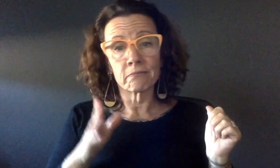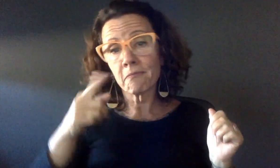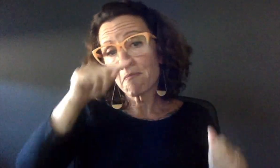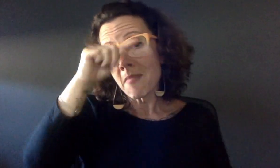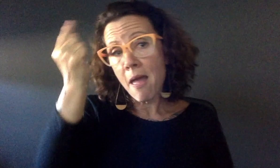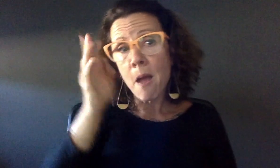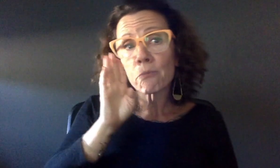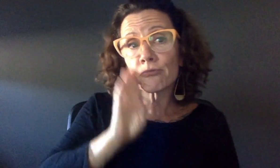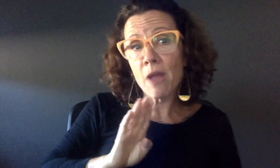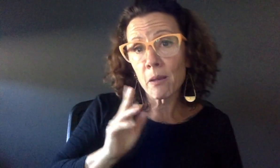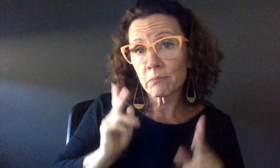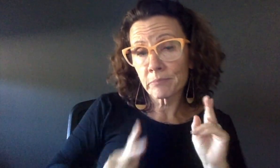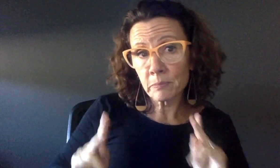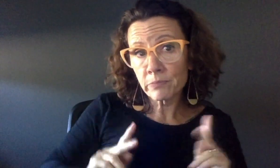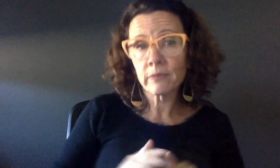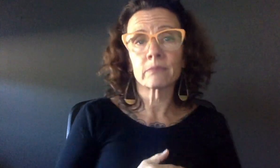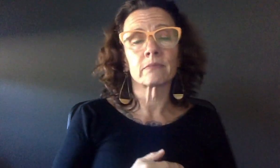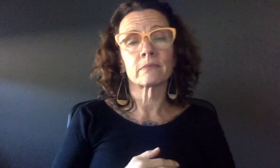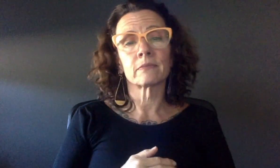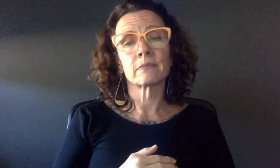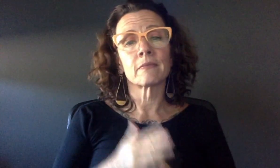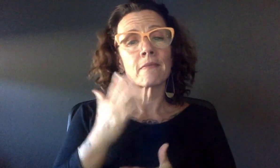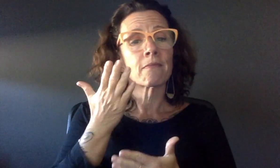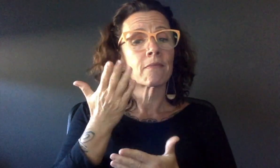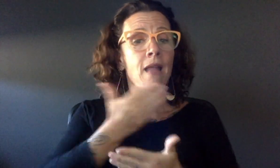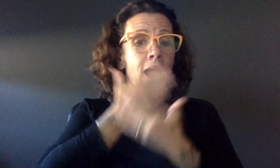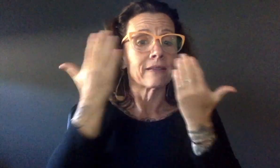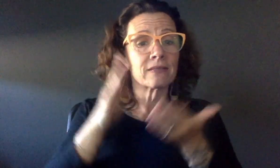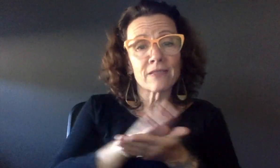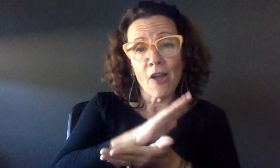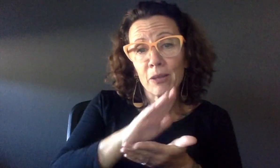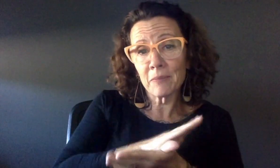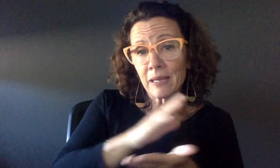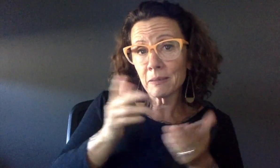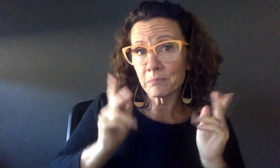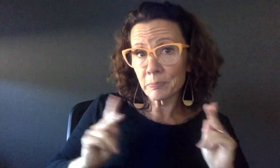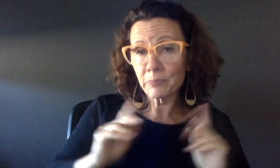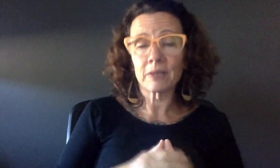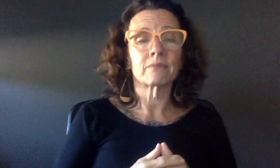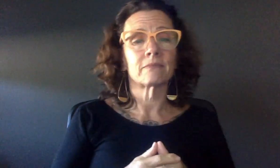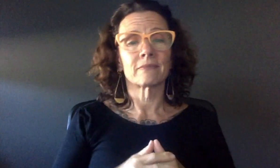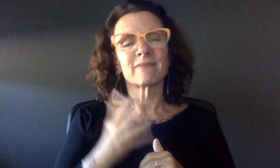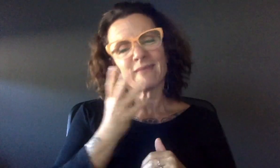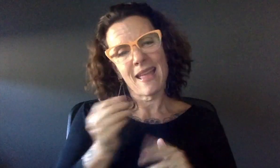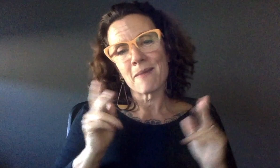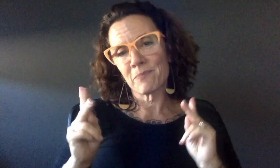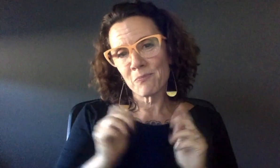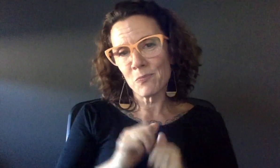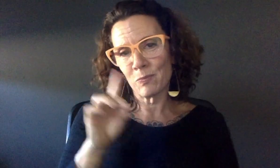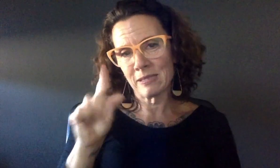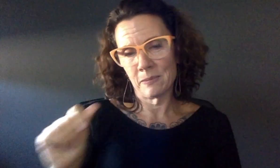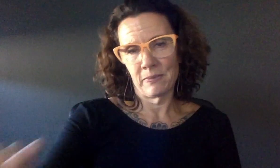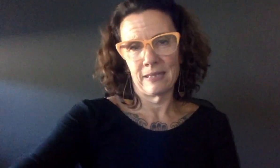particularly Black and brown people, under-documented people, and people with disabilities.